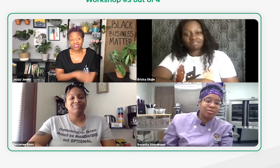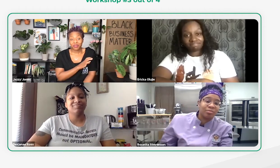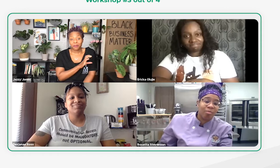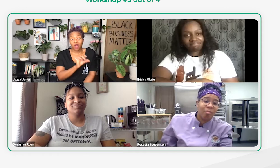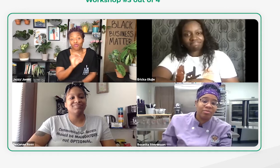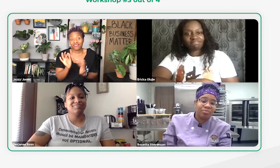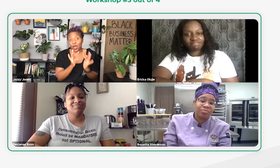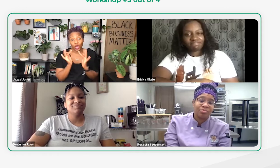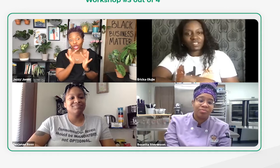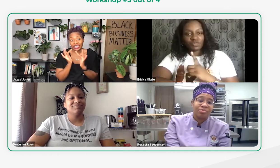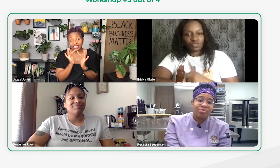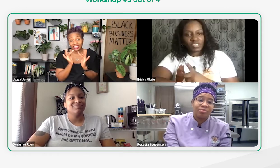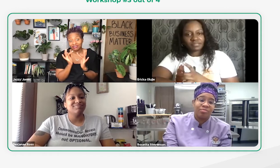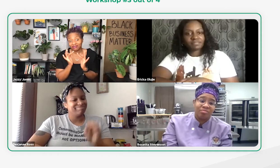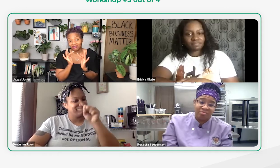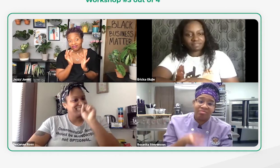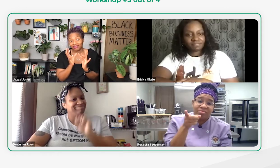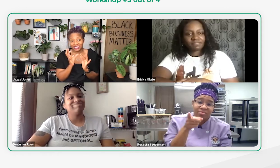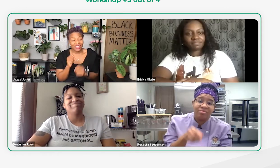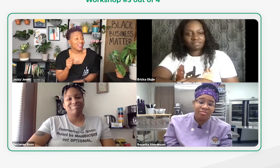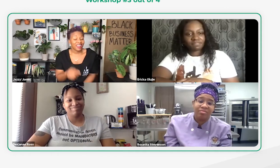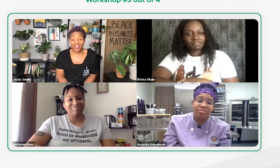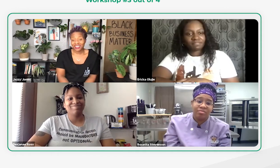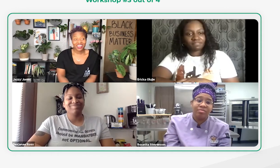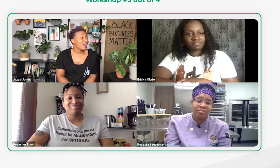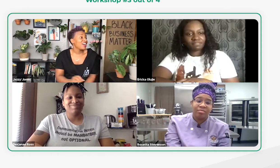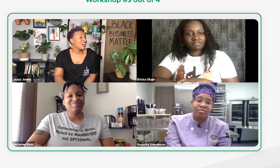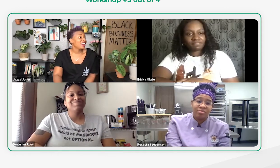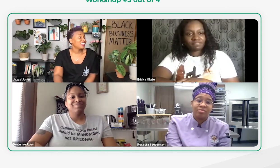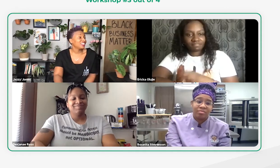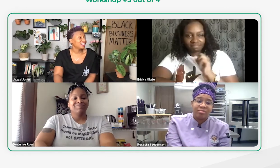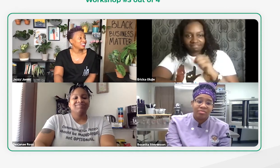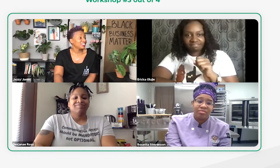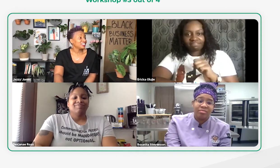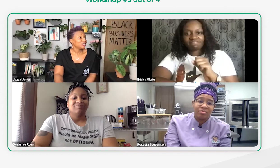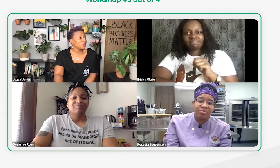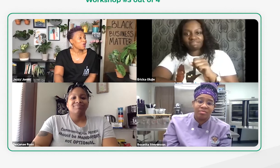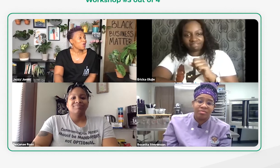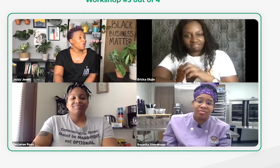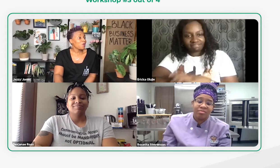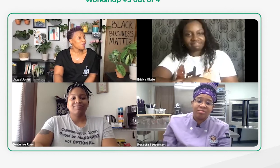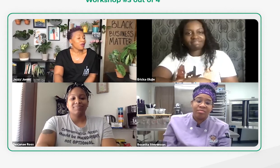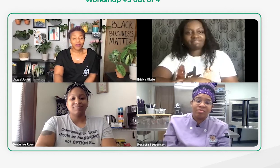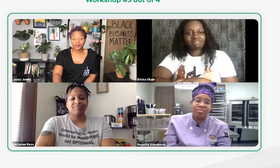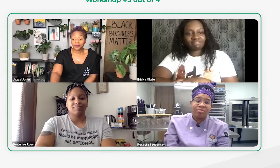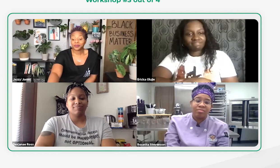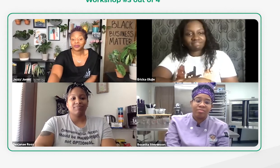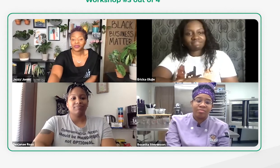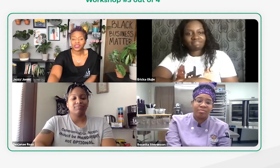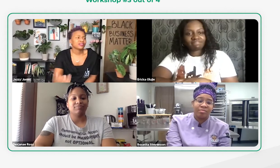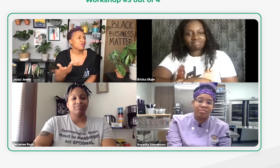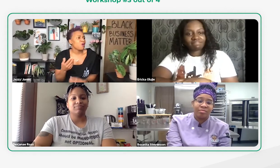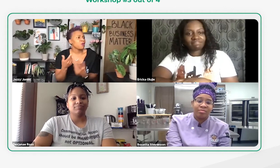Jazzy That's so true the power of networking.